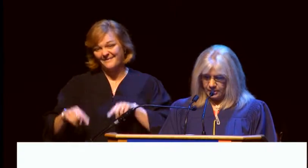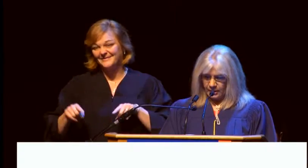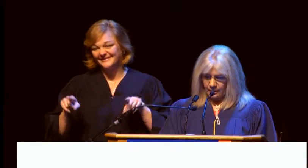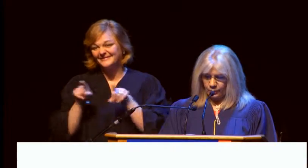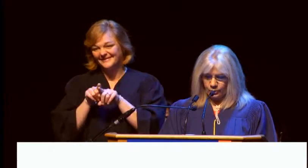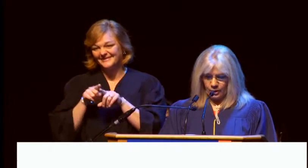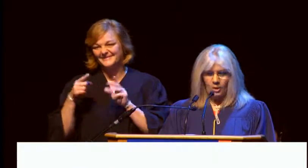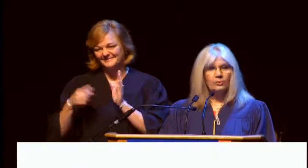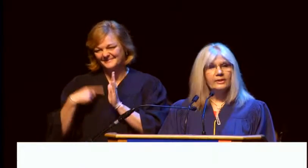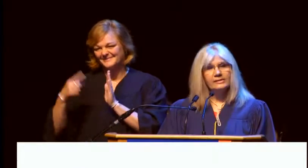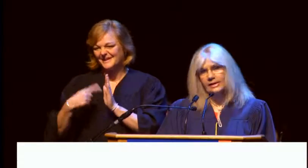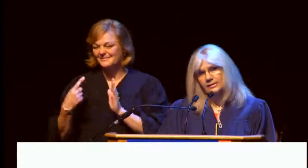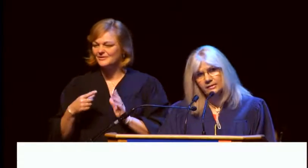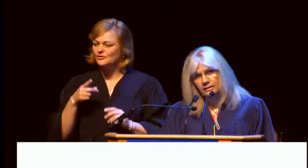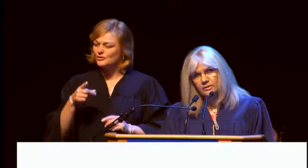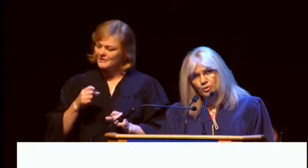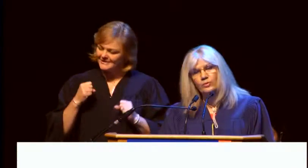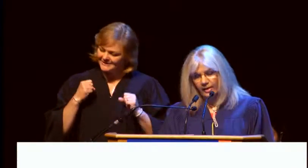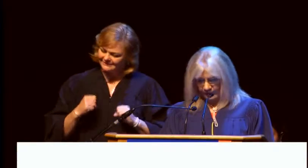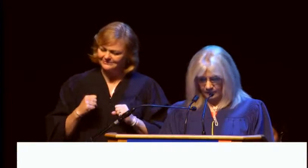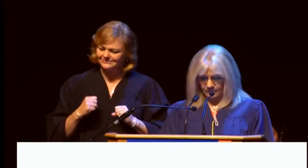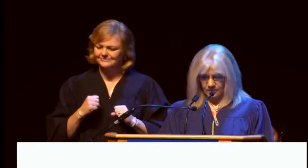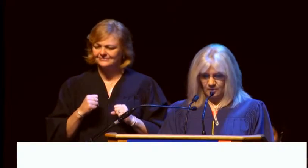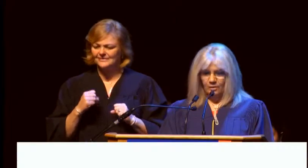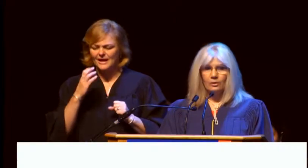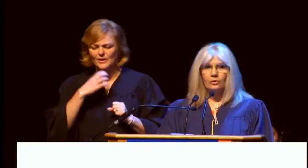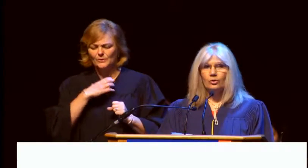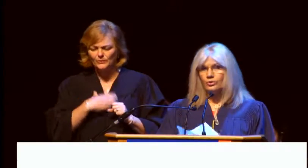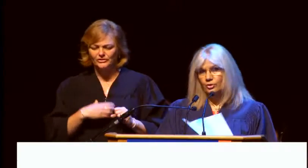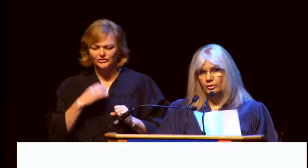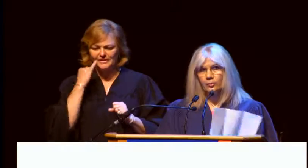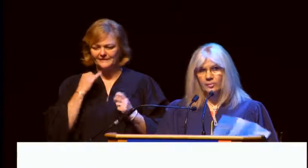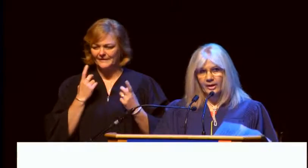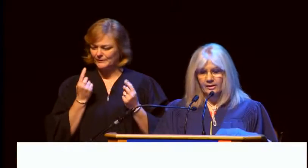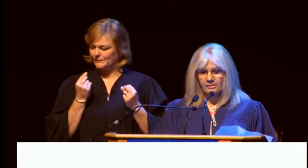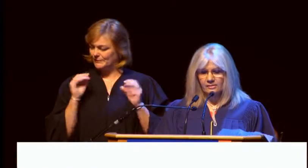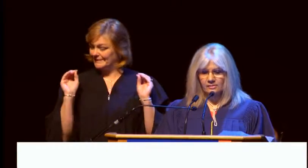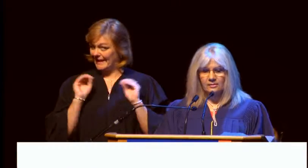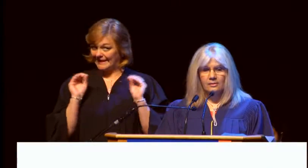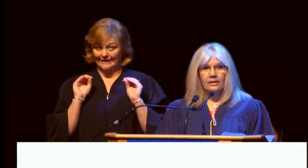THAT IF YOU COULD ONLY STAND STILL AND DO NOTHING, YOUR TURN WOULD PASS